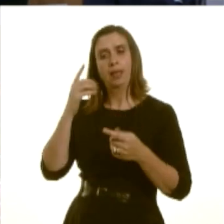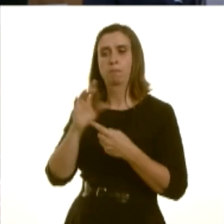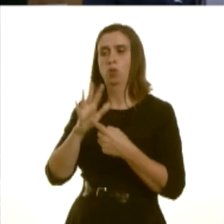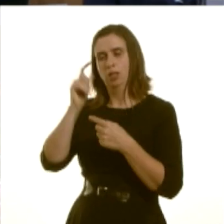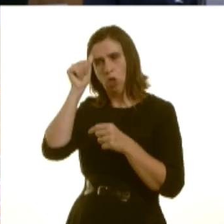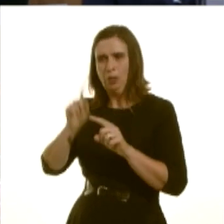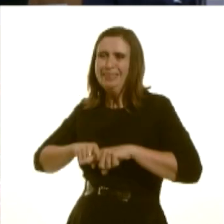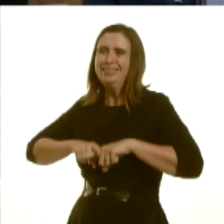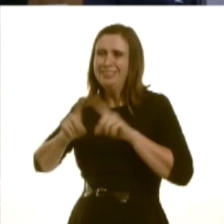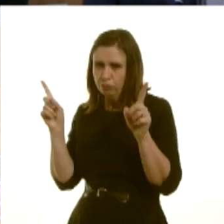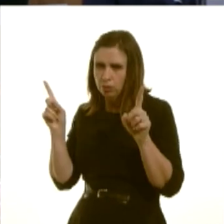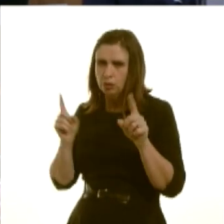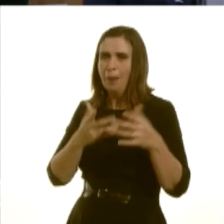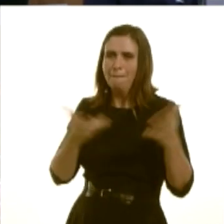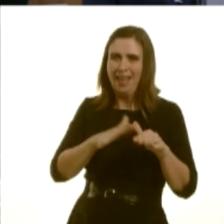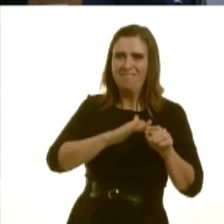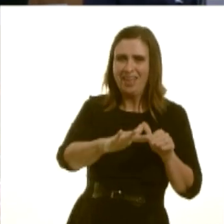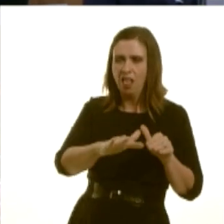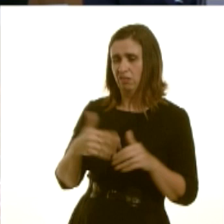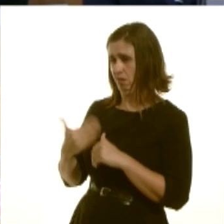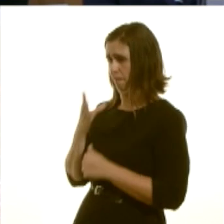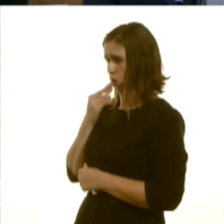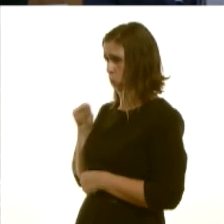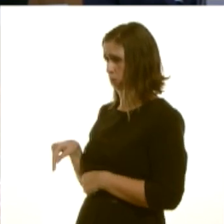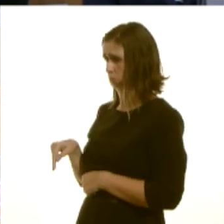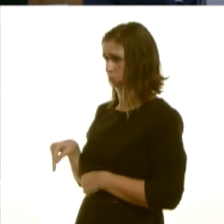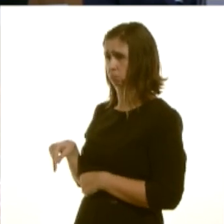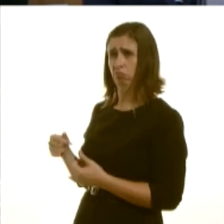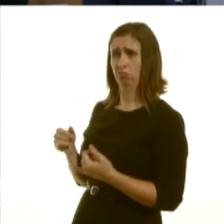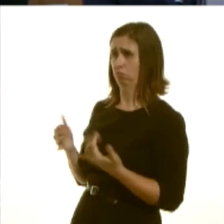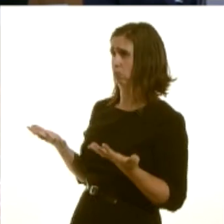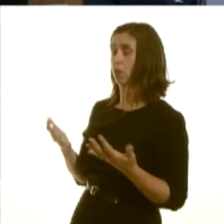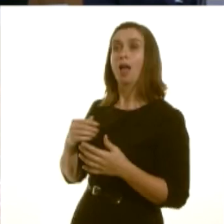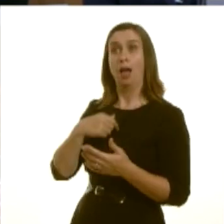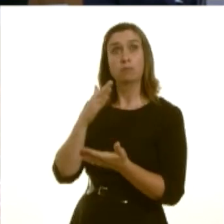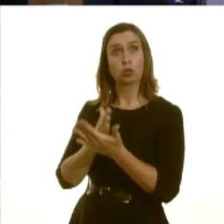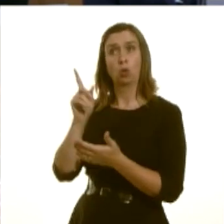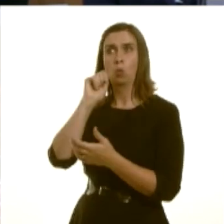field. That I also understand. Swansea council must weigh these matters evenly, as I am sure